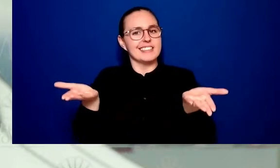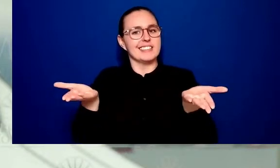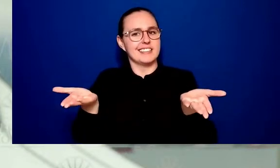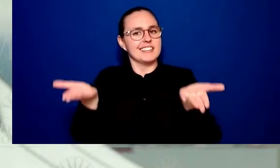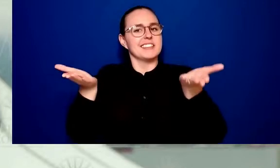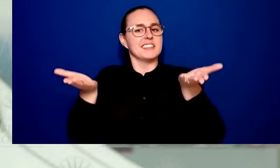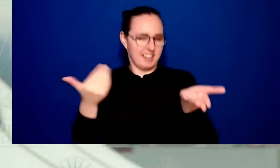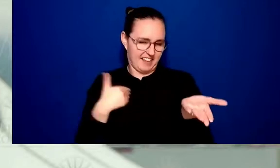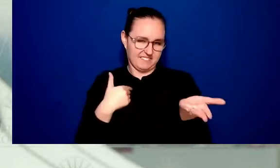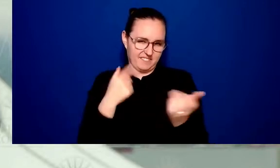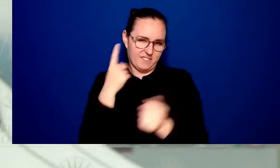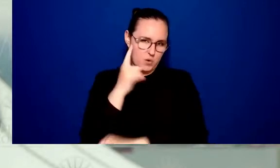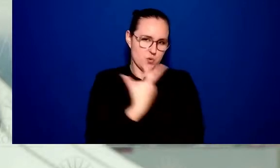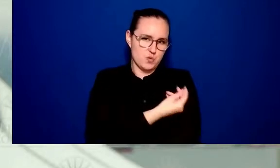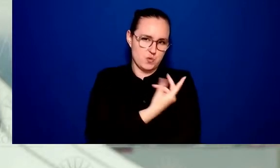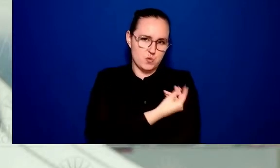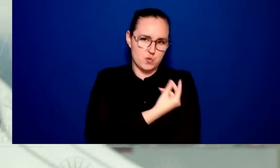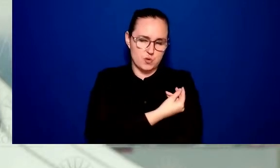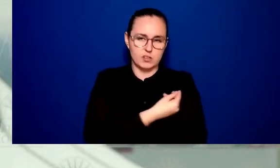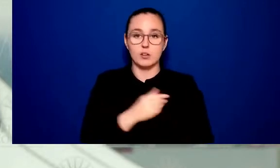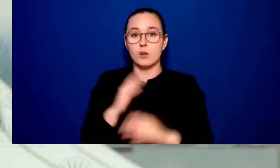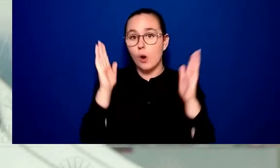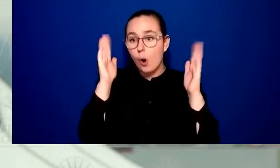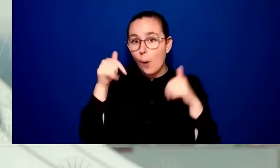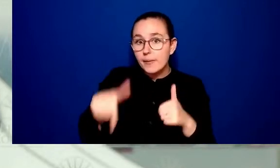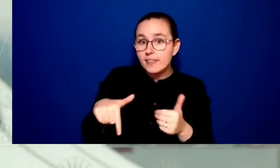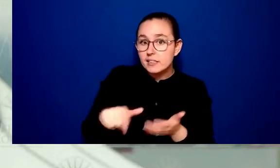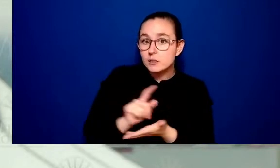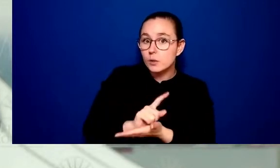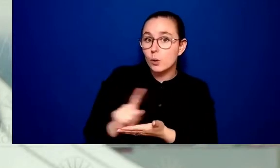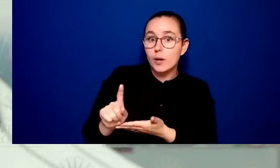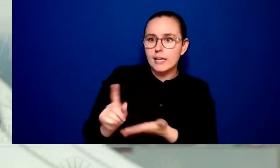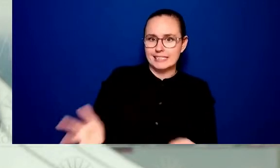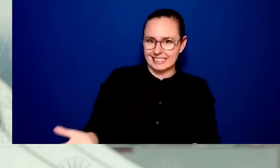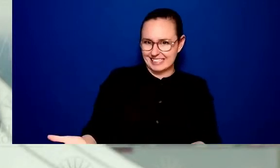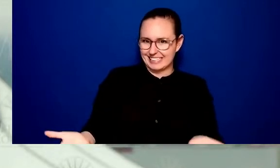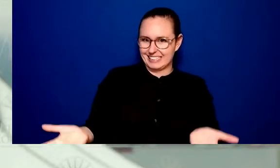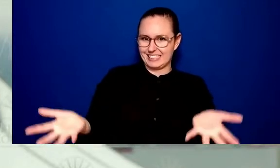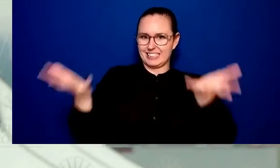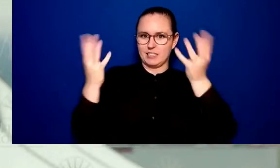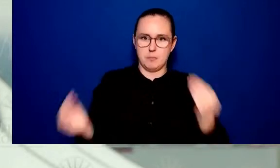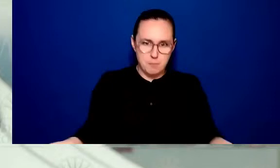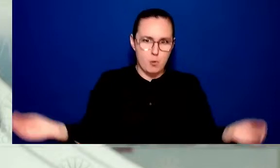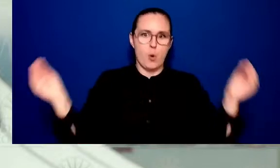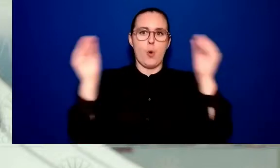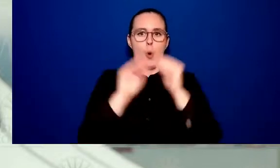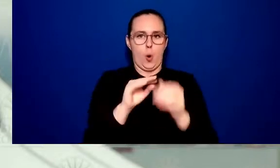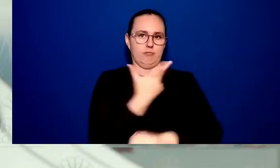to continue to make even more progress. This week has been very significant preparations for this, uh in the Northern